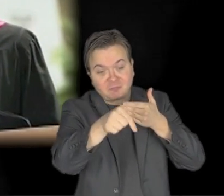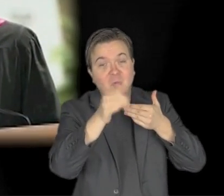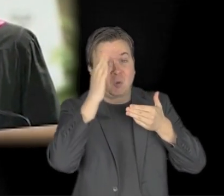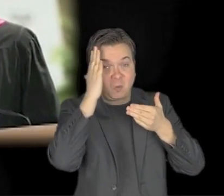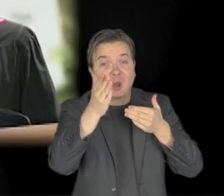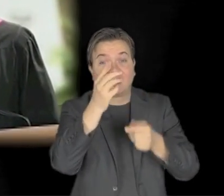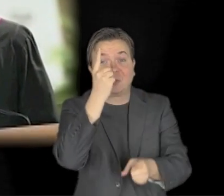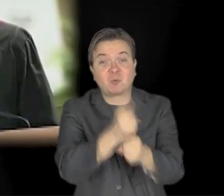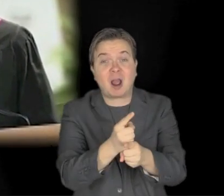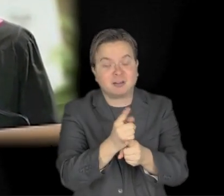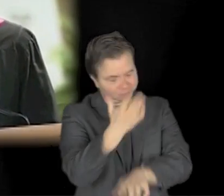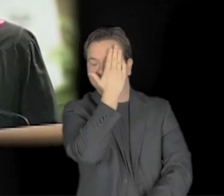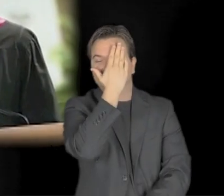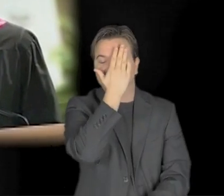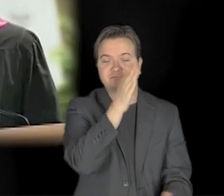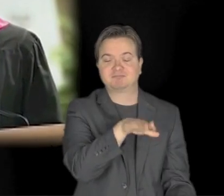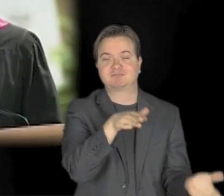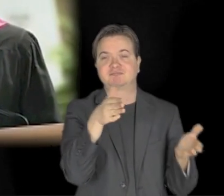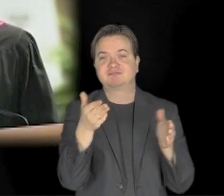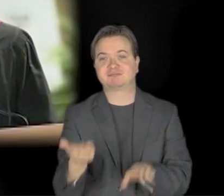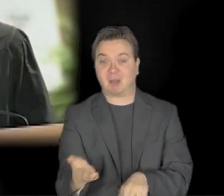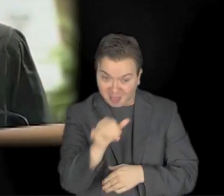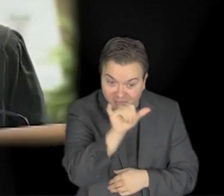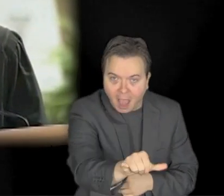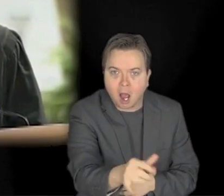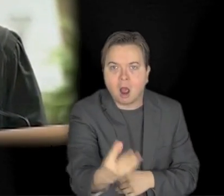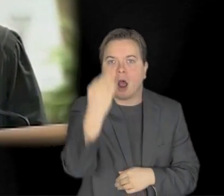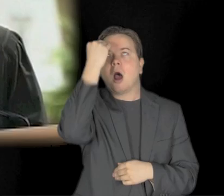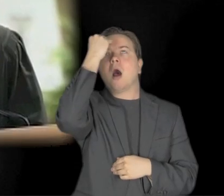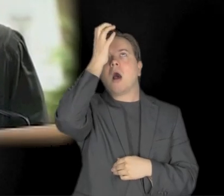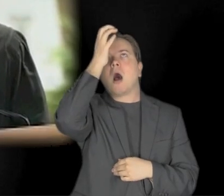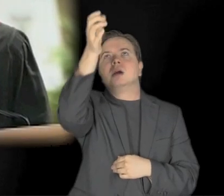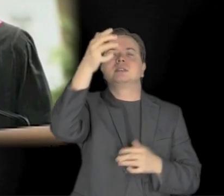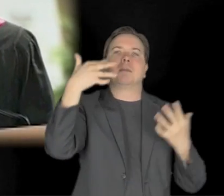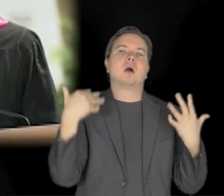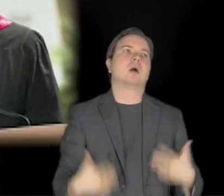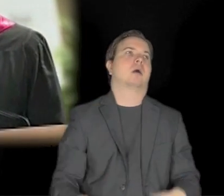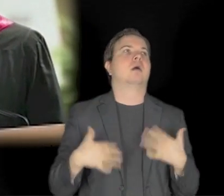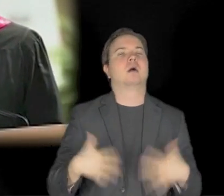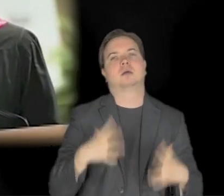It made an impression on me, and since then, for the past 33 years, I have looked in the